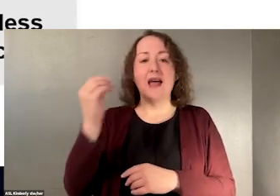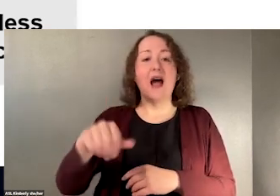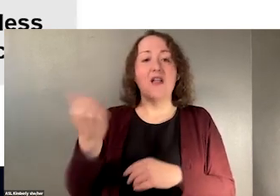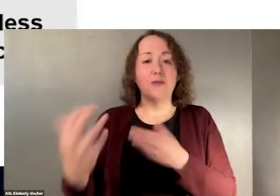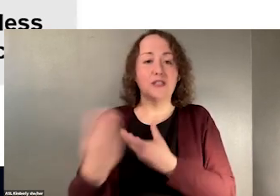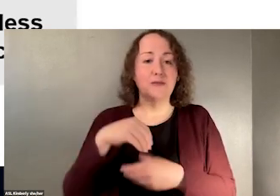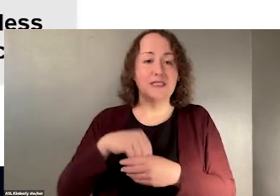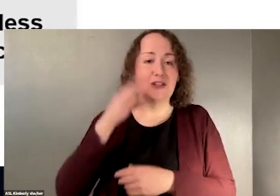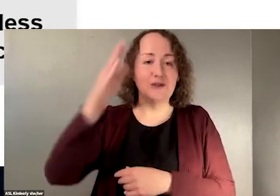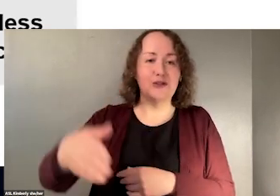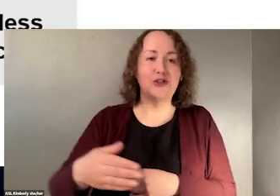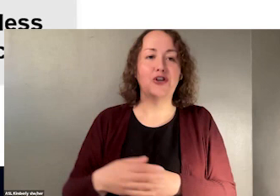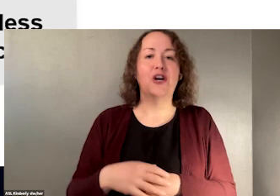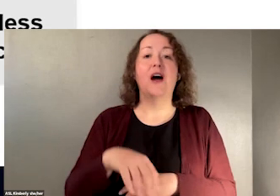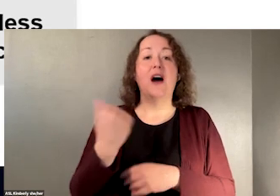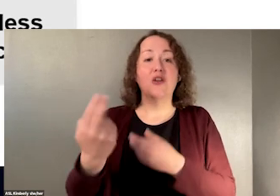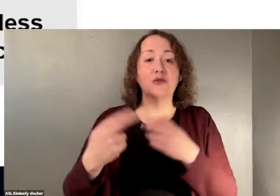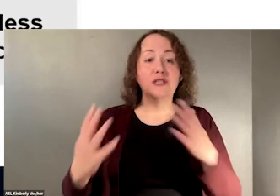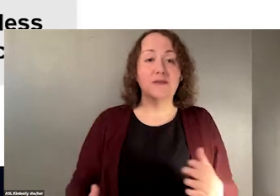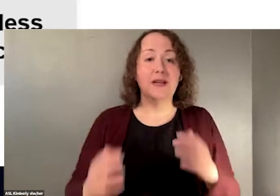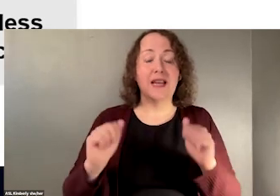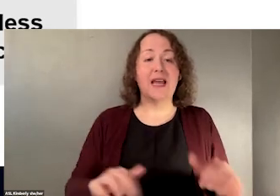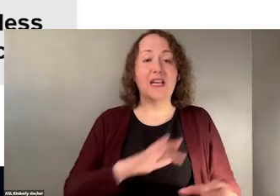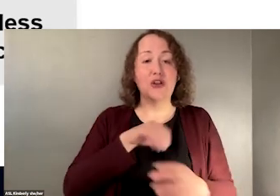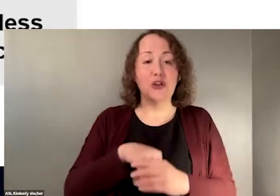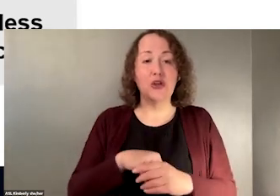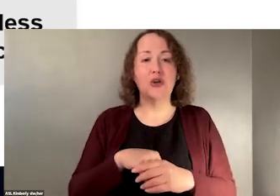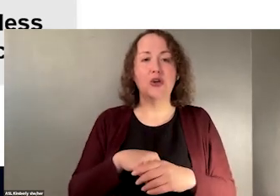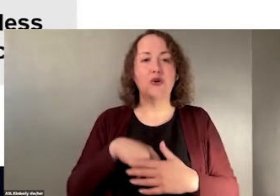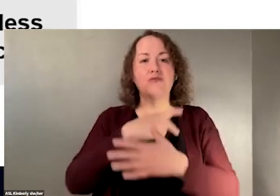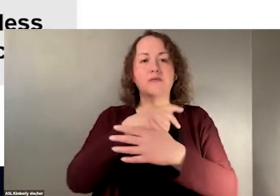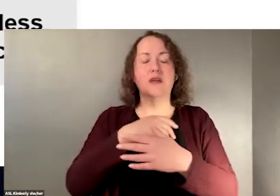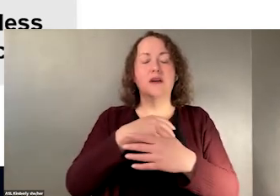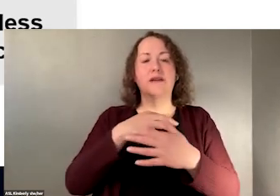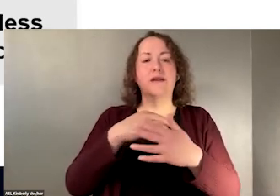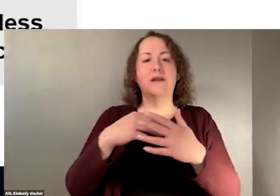And those other participants can include undergraduate students, graduate students,